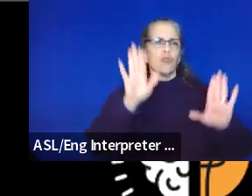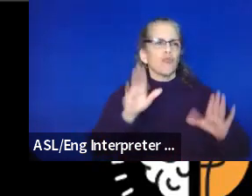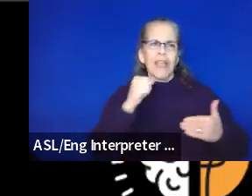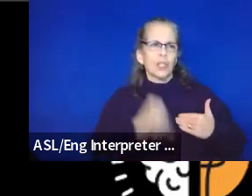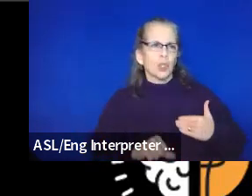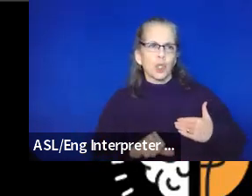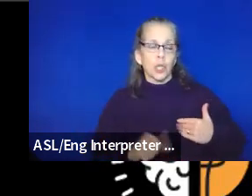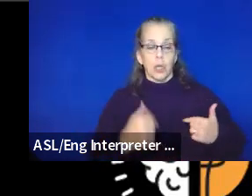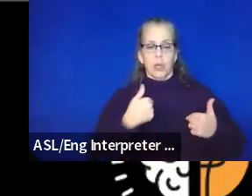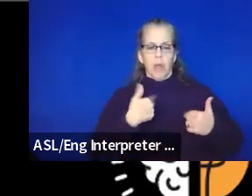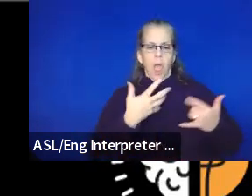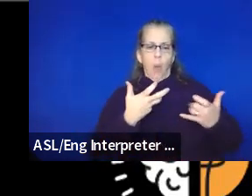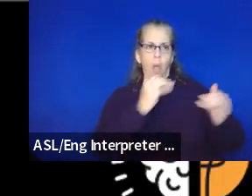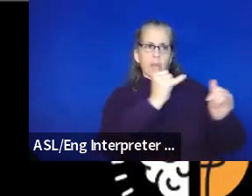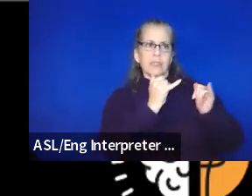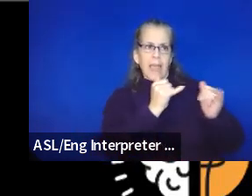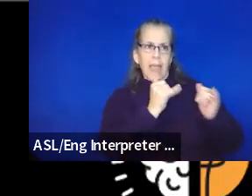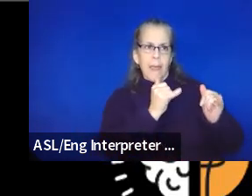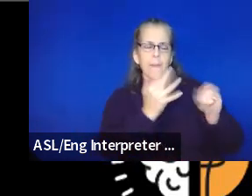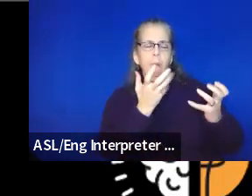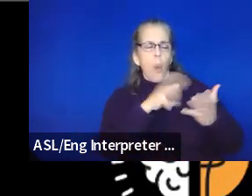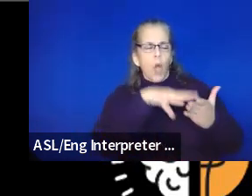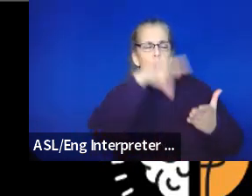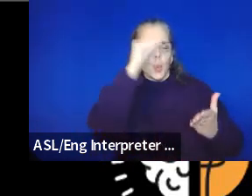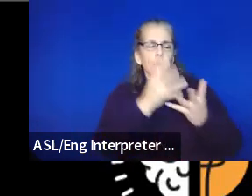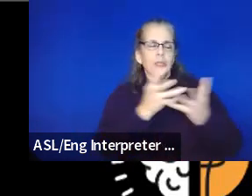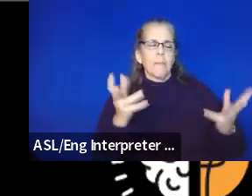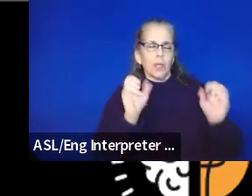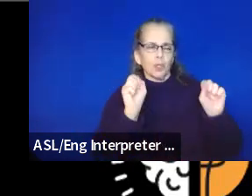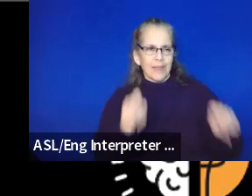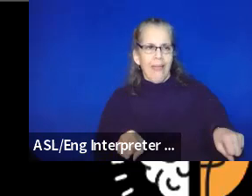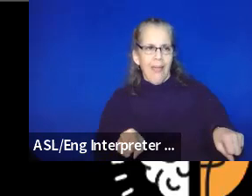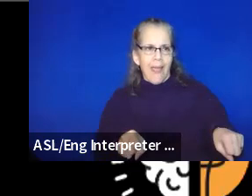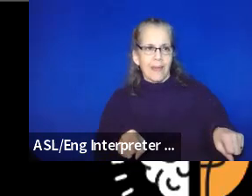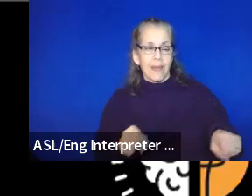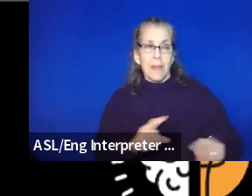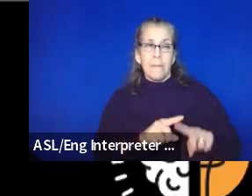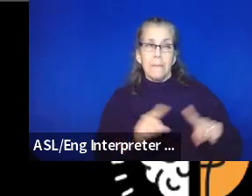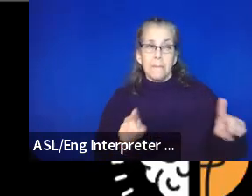a great surgeon like you. And I want to learn as much as I can from you. But if I am working